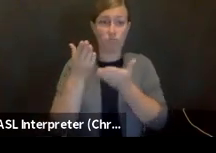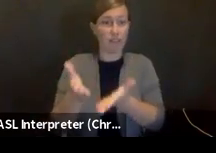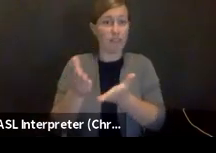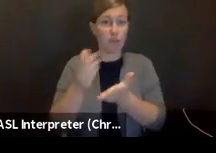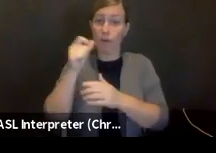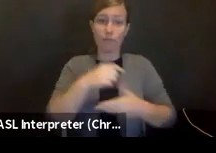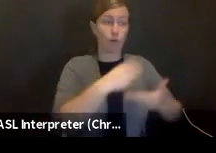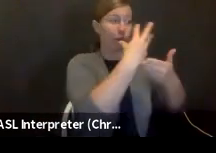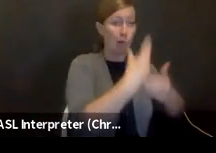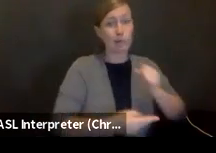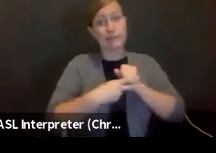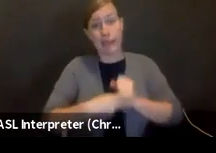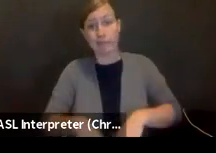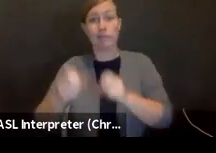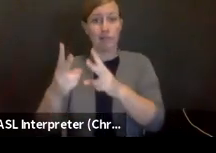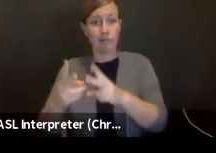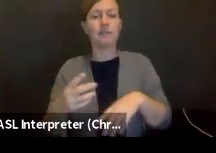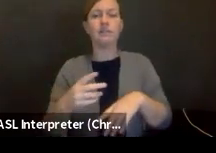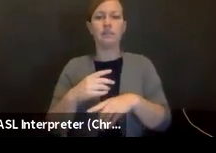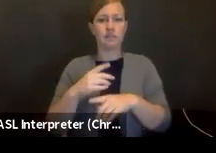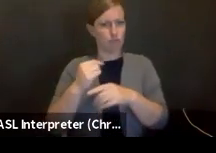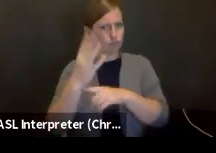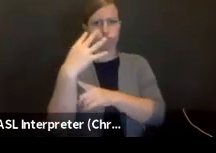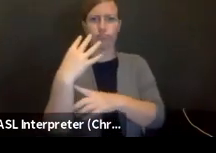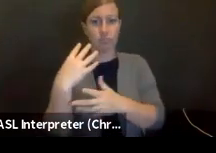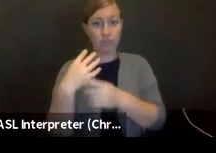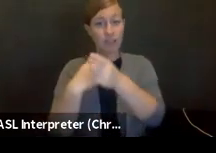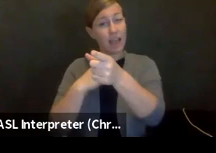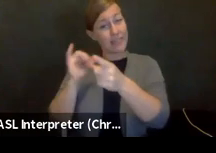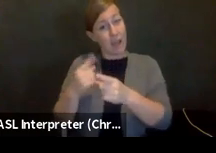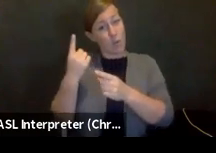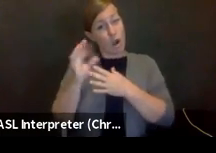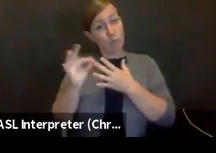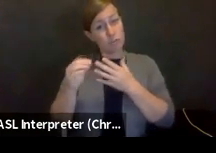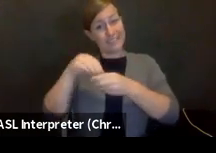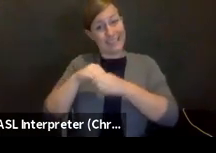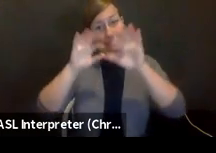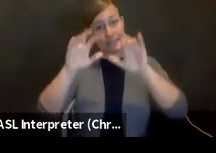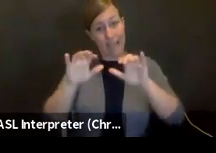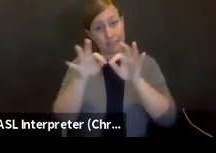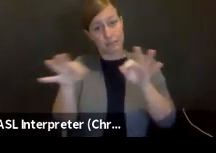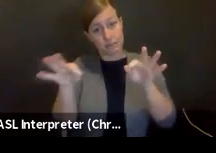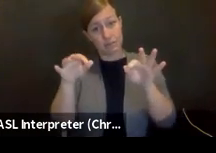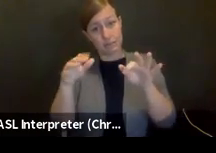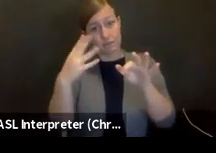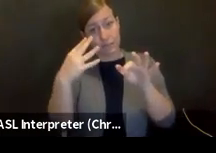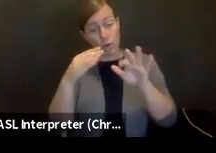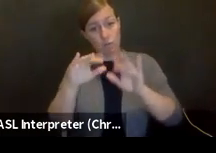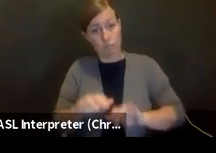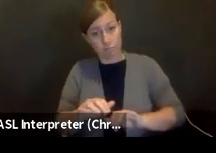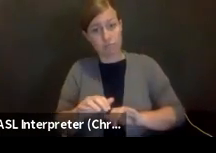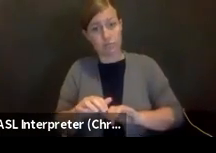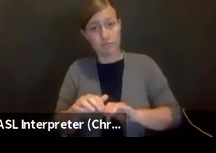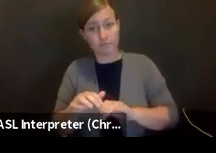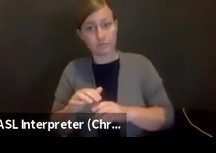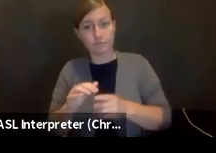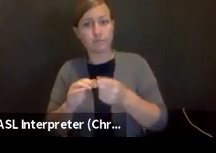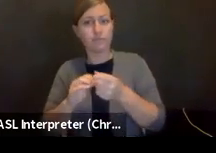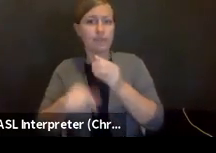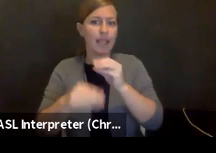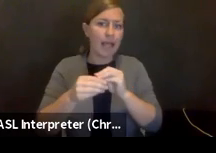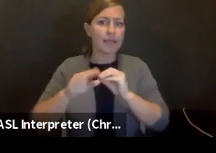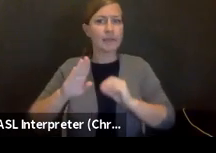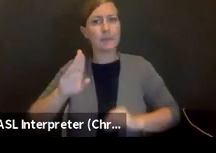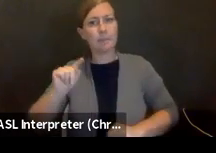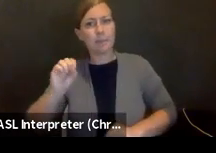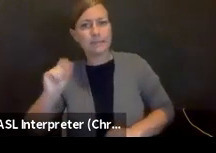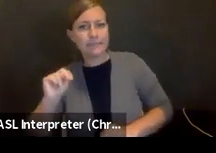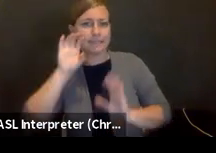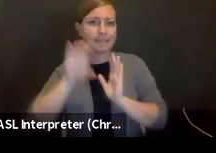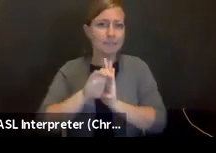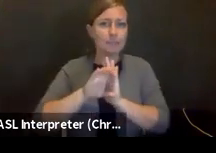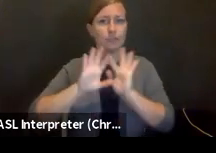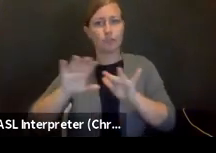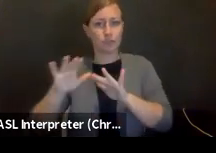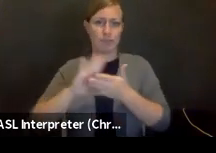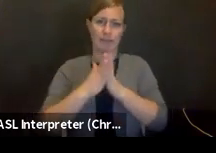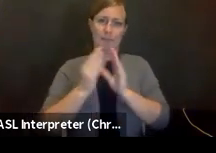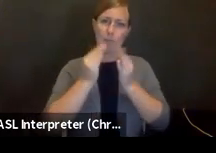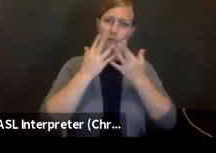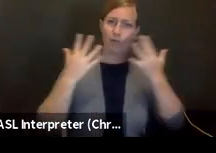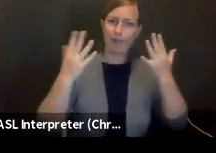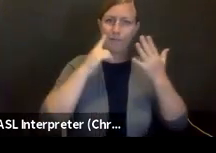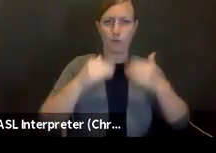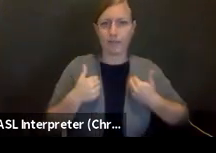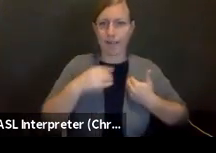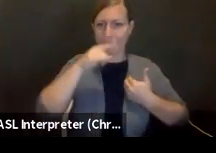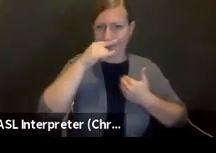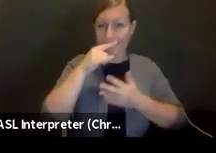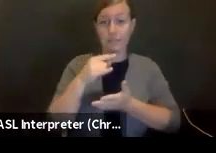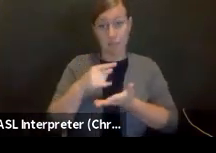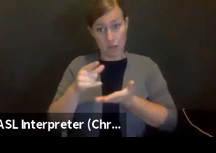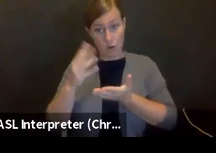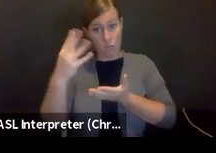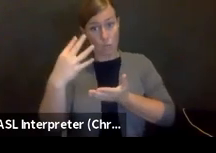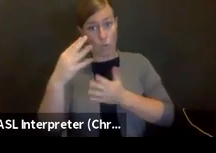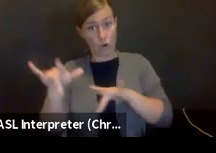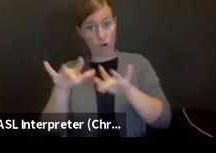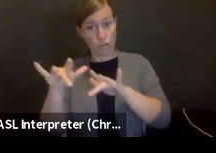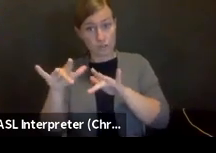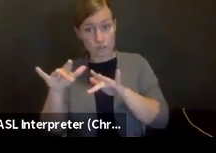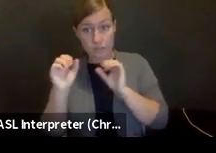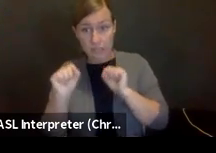ESD 112 --Kristina Wambold: Can I also do that in line. So is that one of the options in line, because I know some people are thinking about building out buttons and putting images in here to make this more user friendly for our littles so is the record feature in line. It looks like it's not